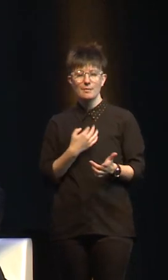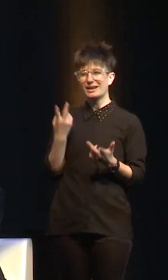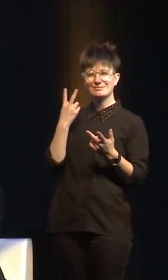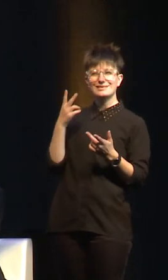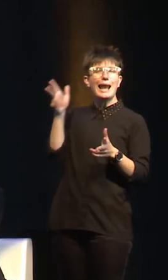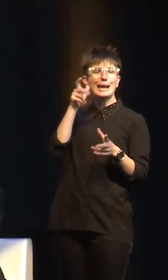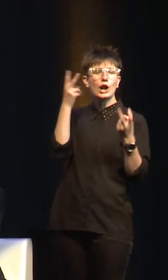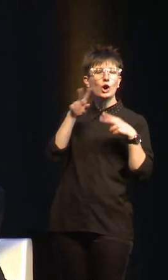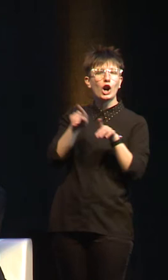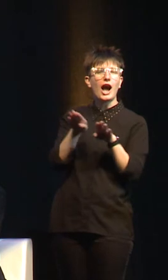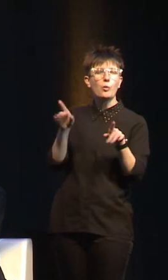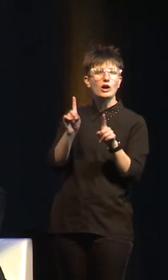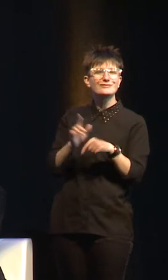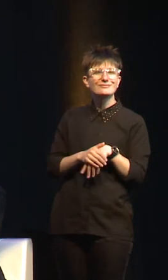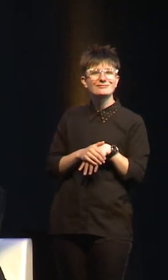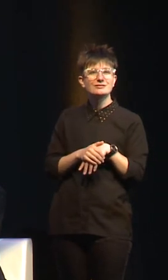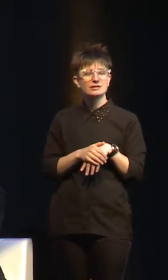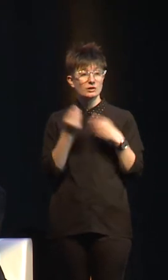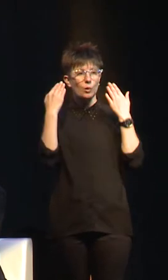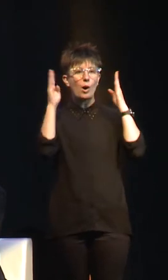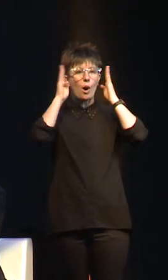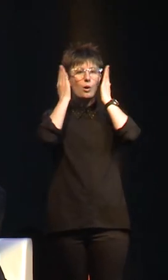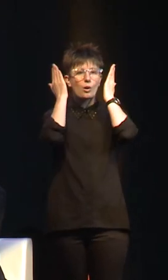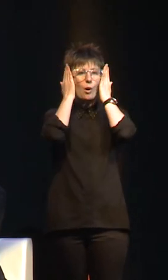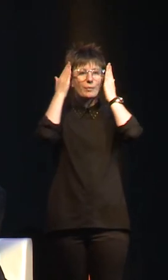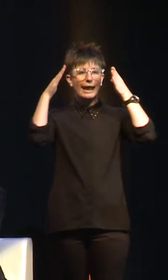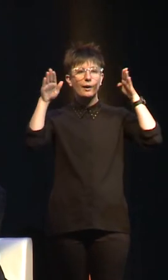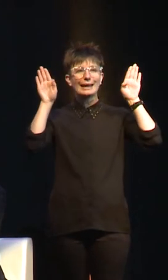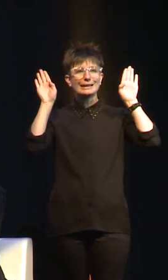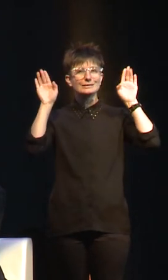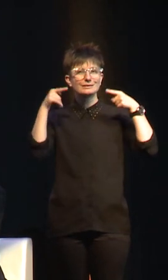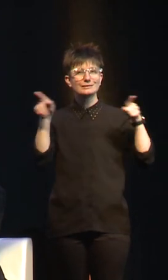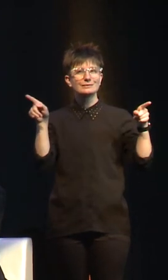David: Opening your ears to the fact that if we believe, that we, you know, they're